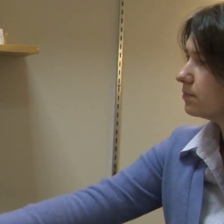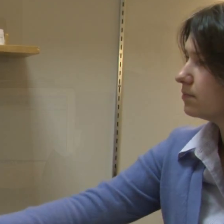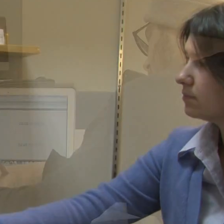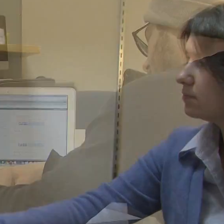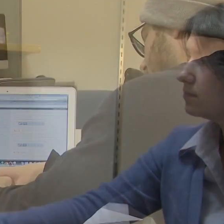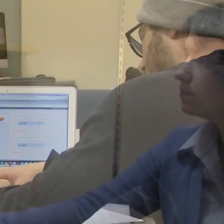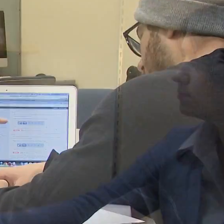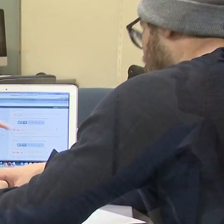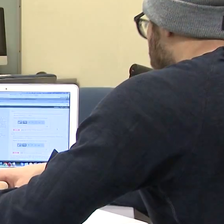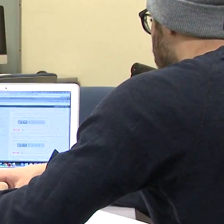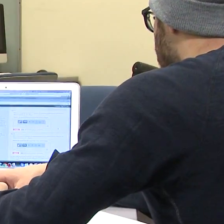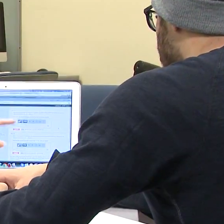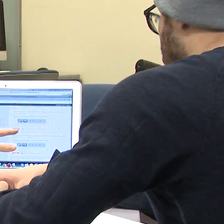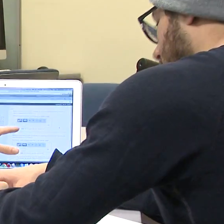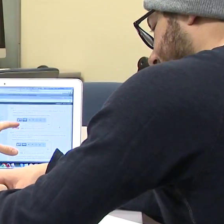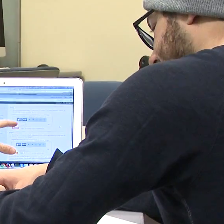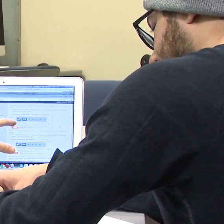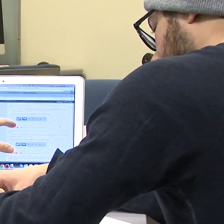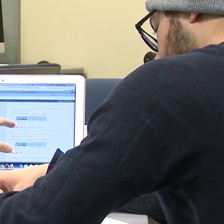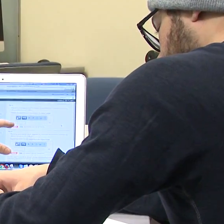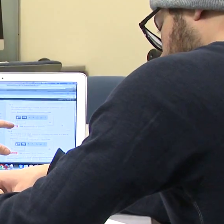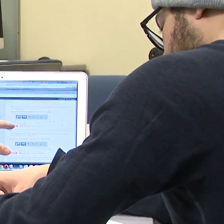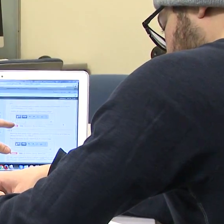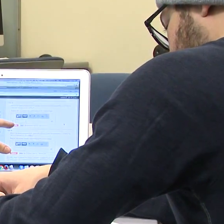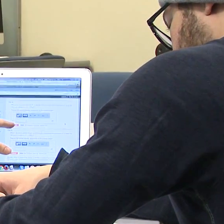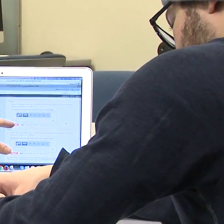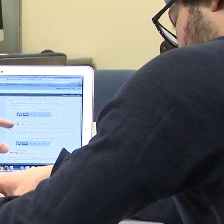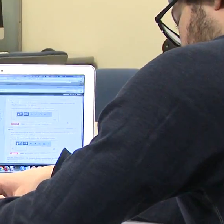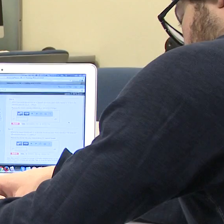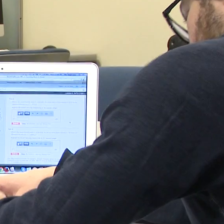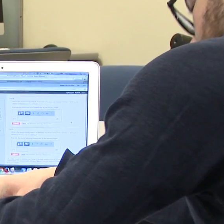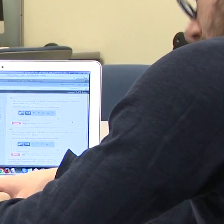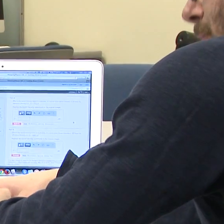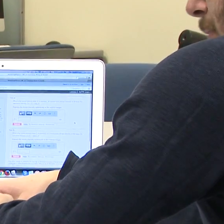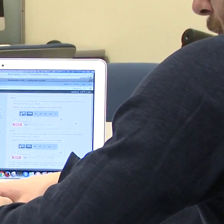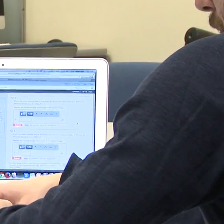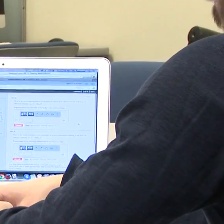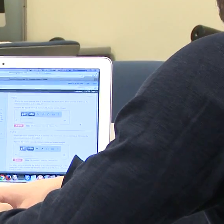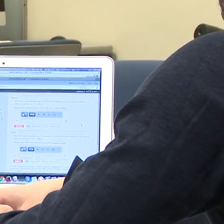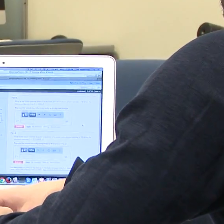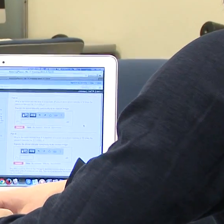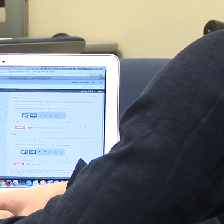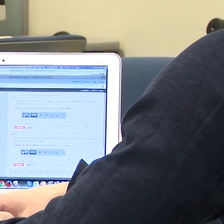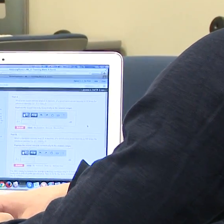and they may or may not have knowledge of the discipline that is much greater than the student that they're working with,